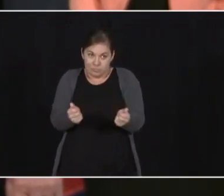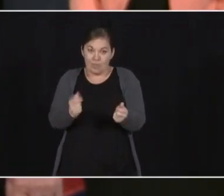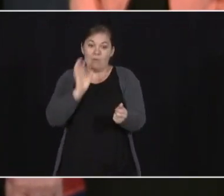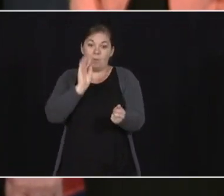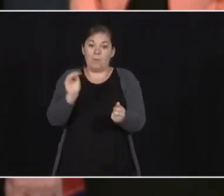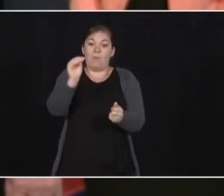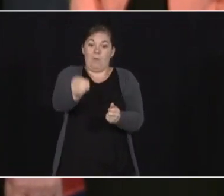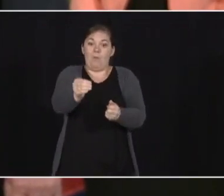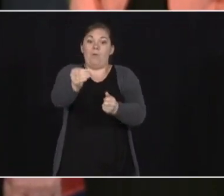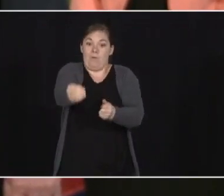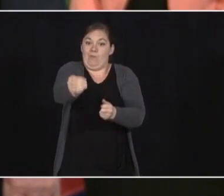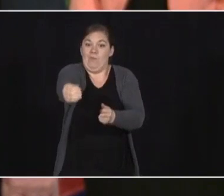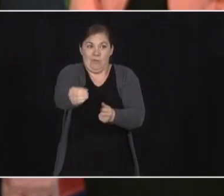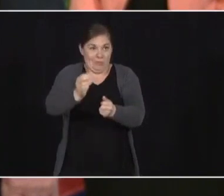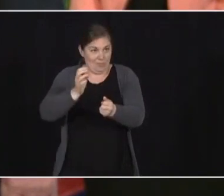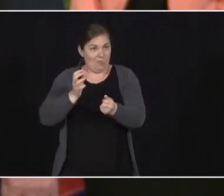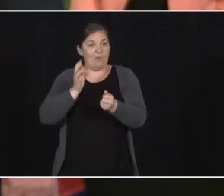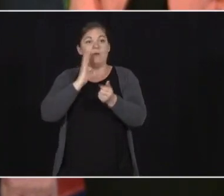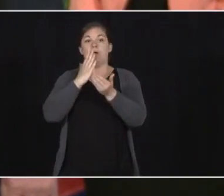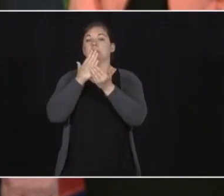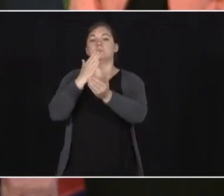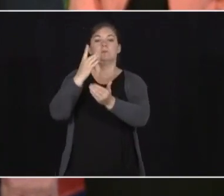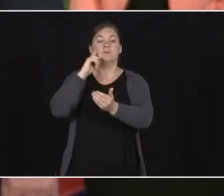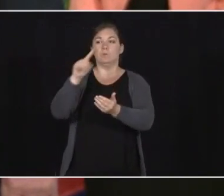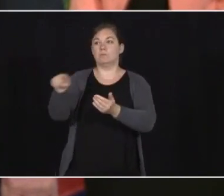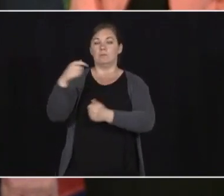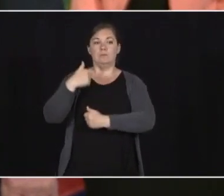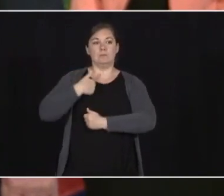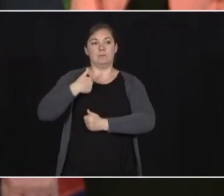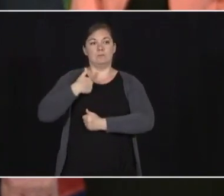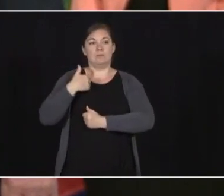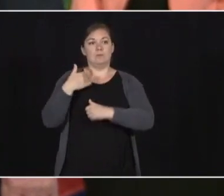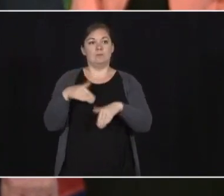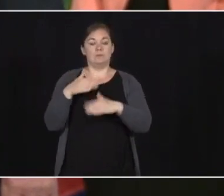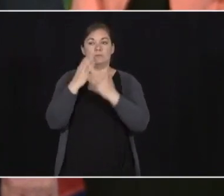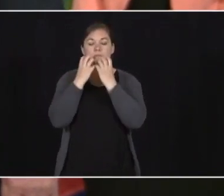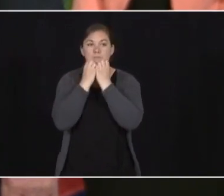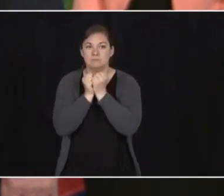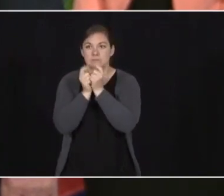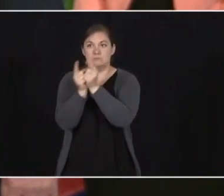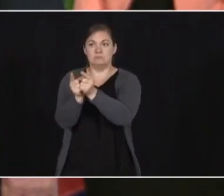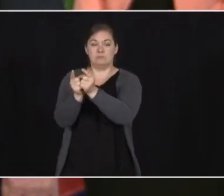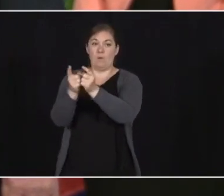It's gut wrenching. Canadians cannot tolerate this.